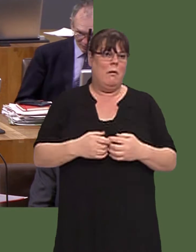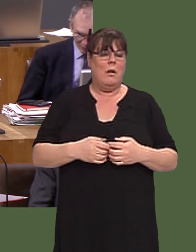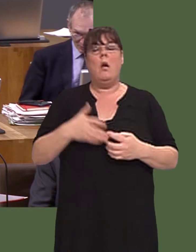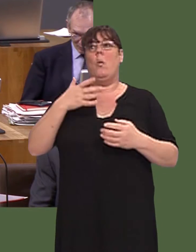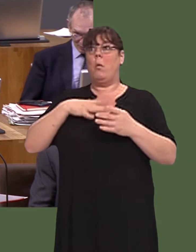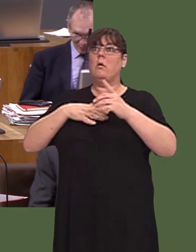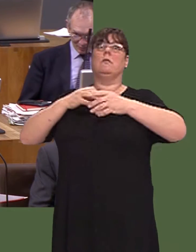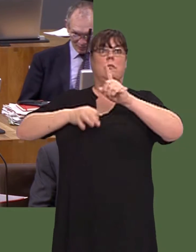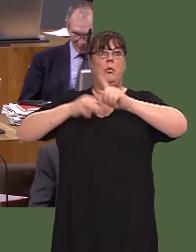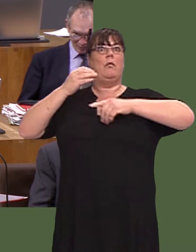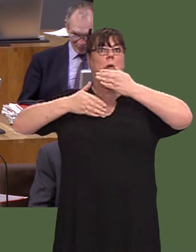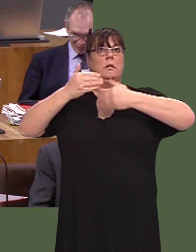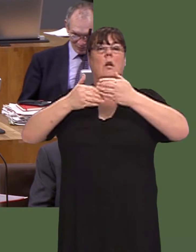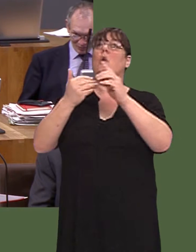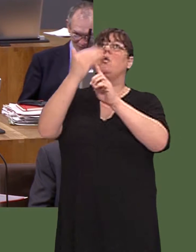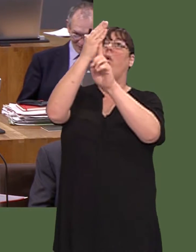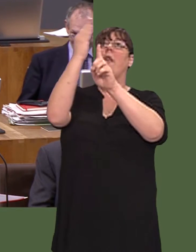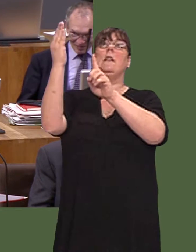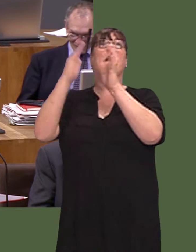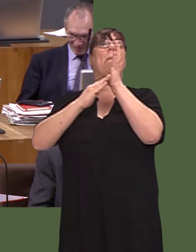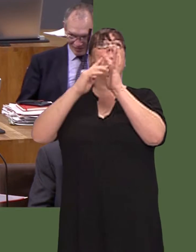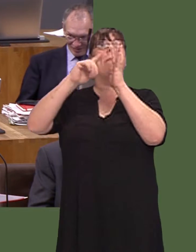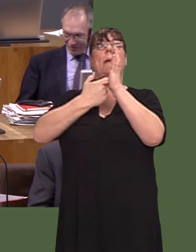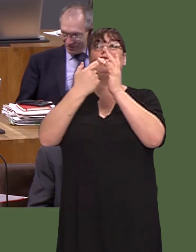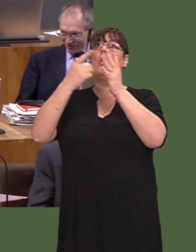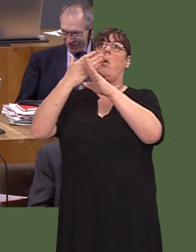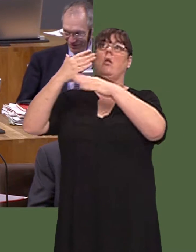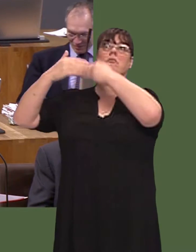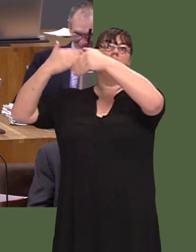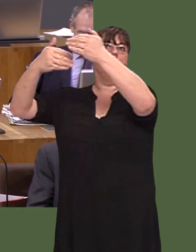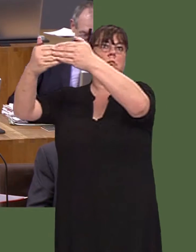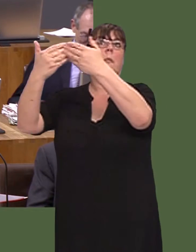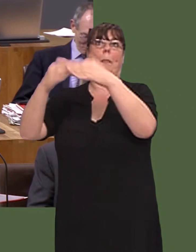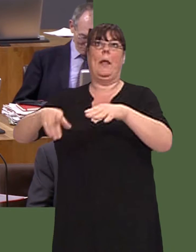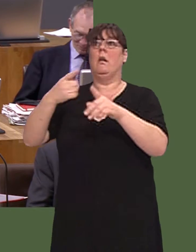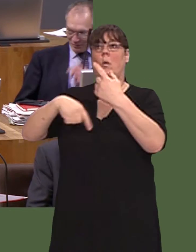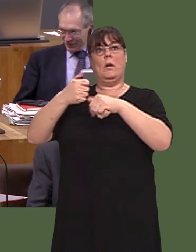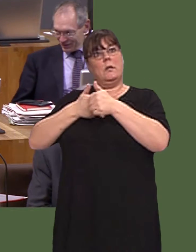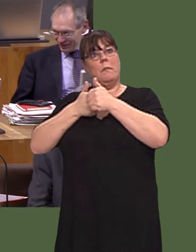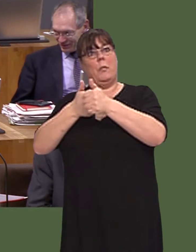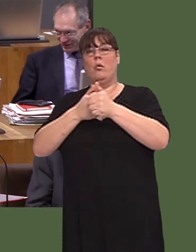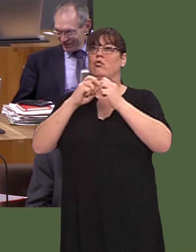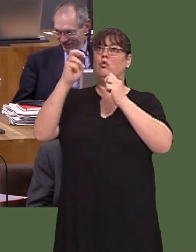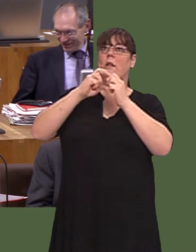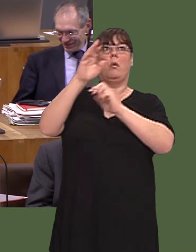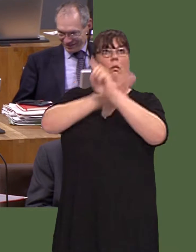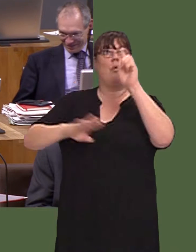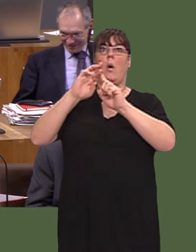The development work on the north-east Wales metro is moving forward and, of course, we will continue to support transport in all parts of Wales.